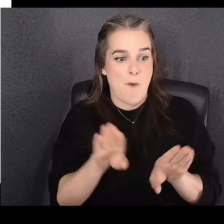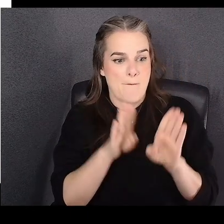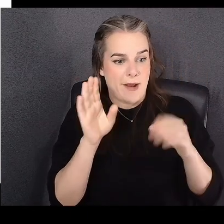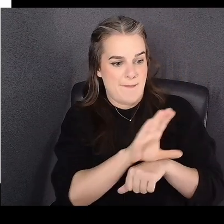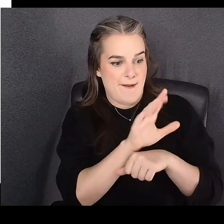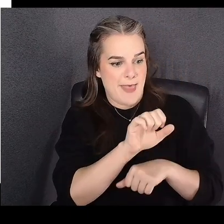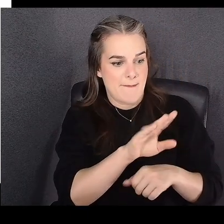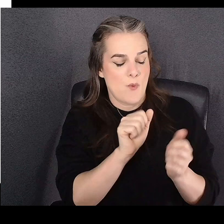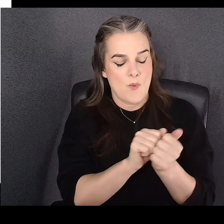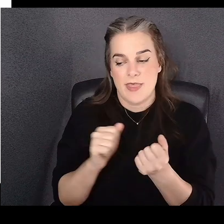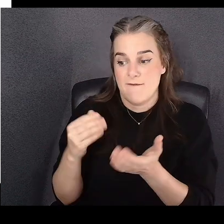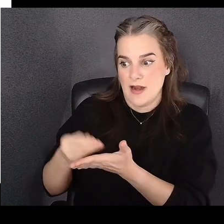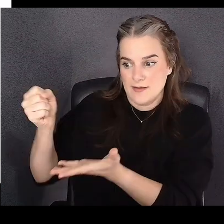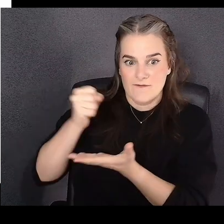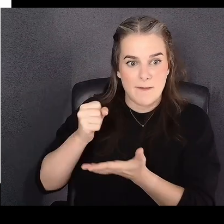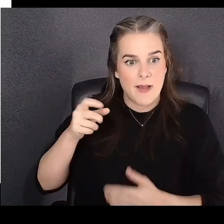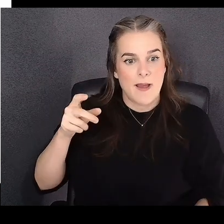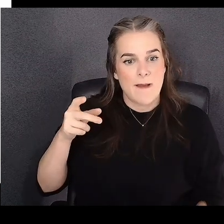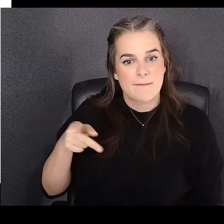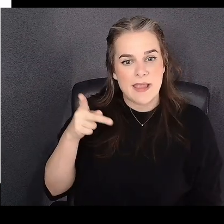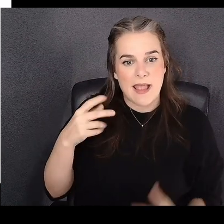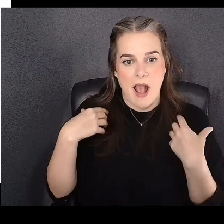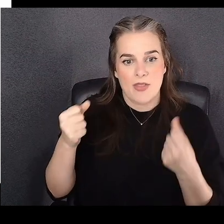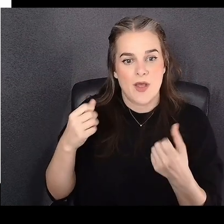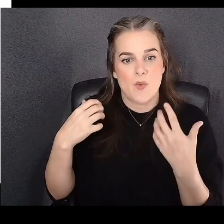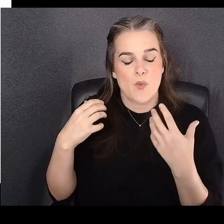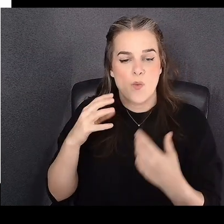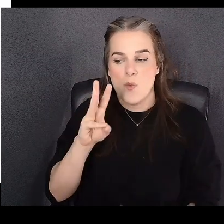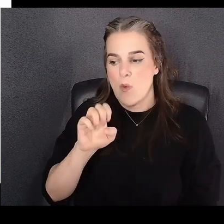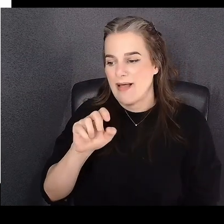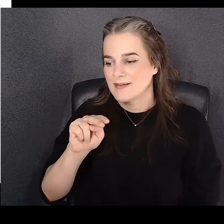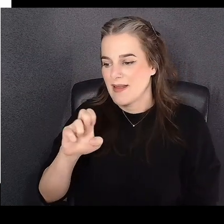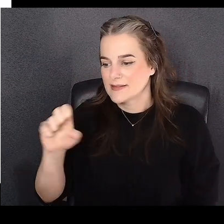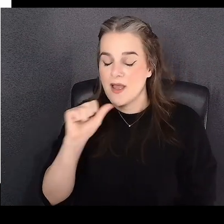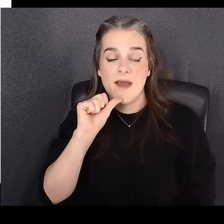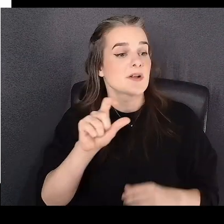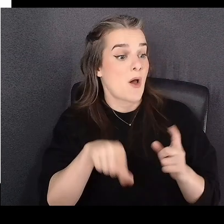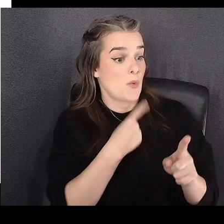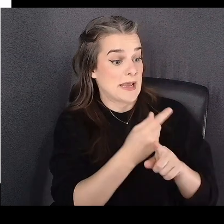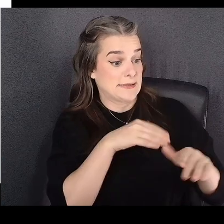So we have not only accessible computer stations that we are also providing education with, but as well